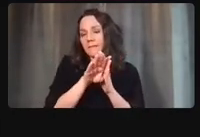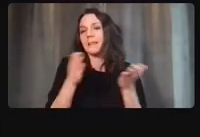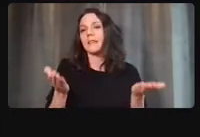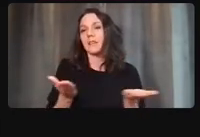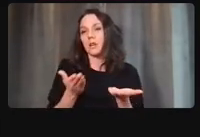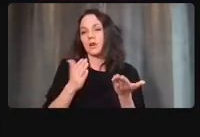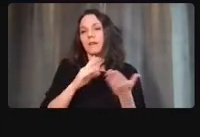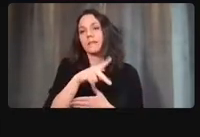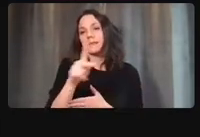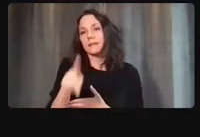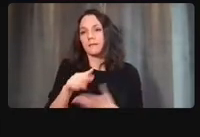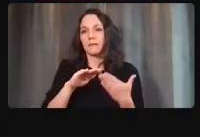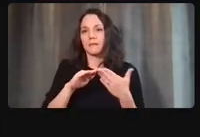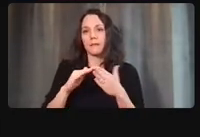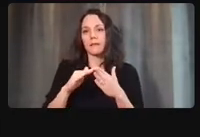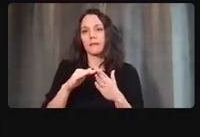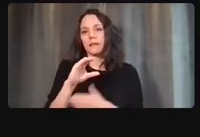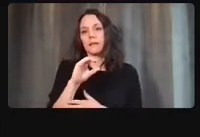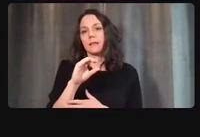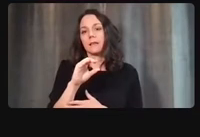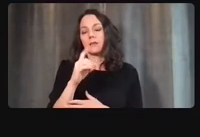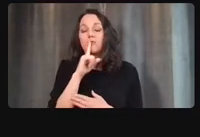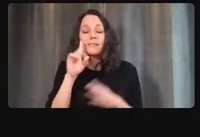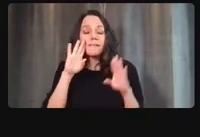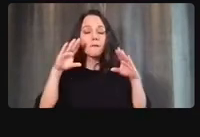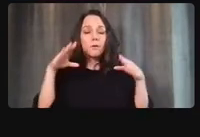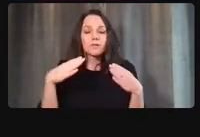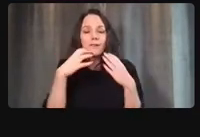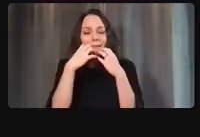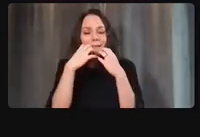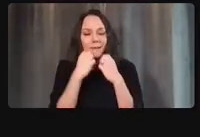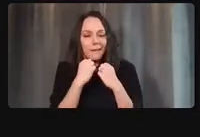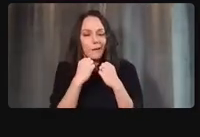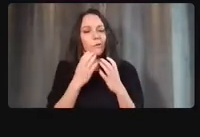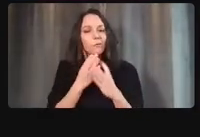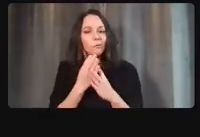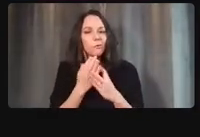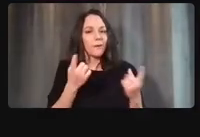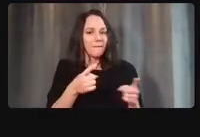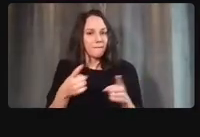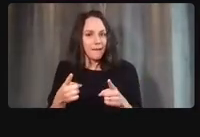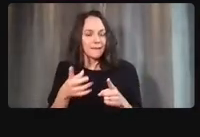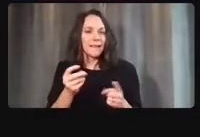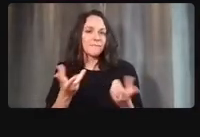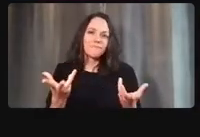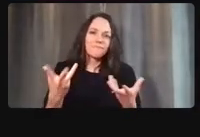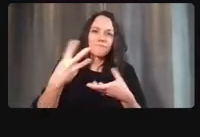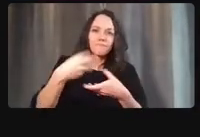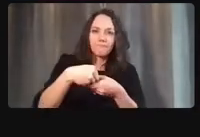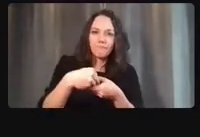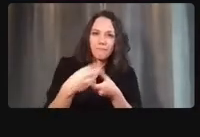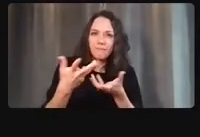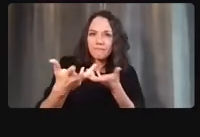that centers care through our events and through our engagement with audiences. And this was a way for us to extend